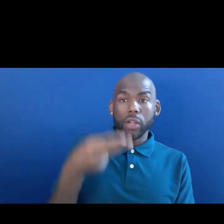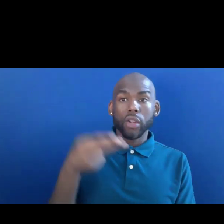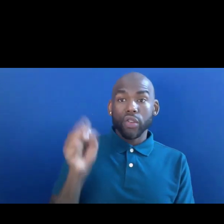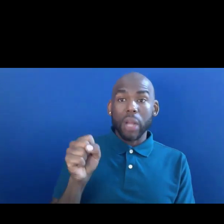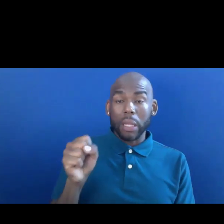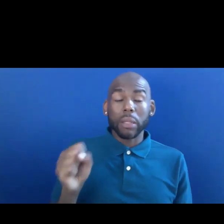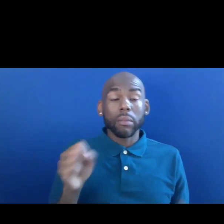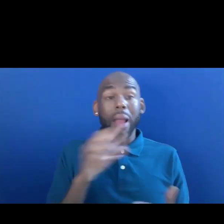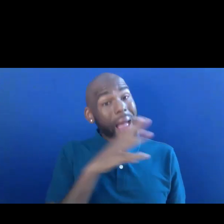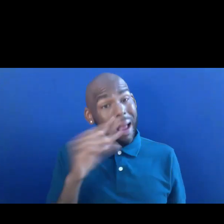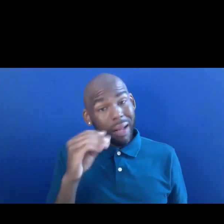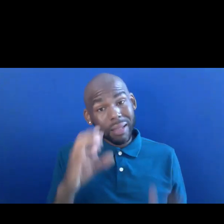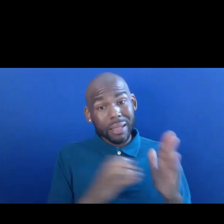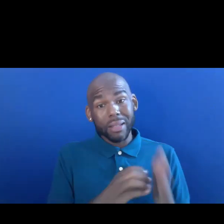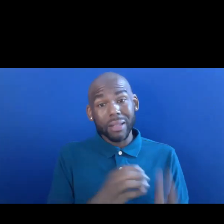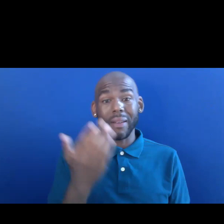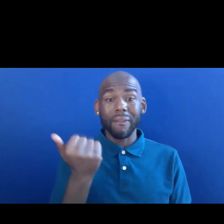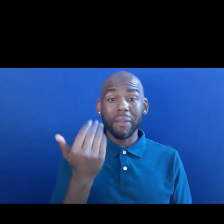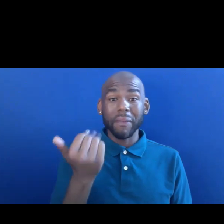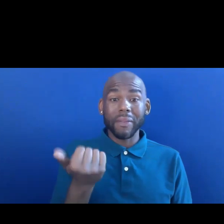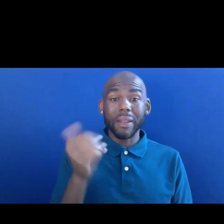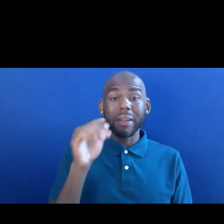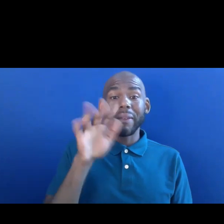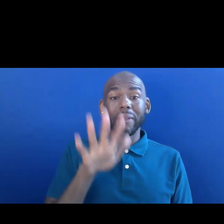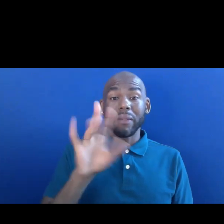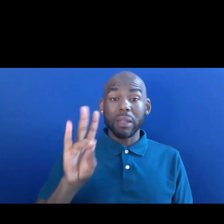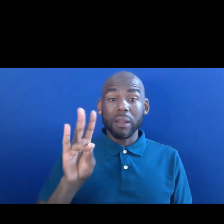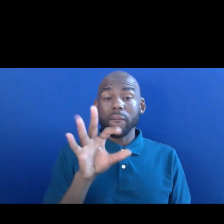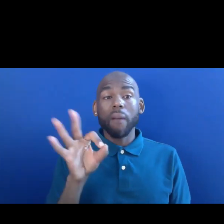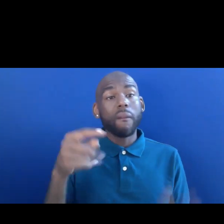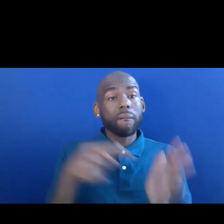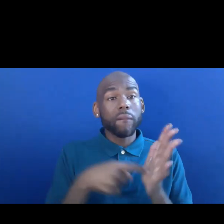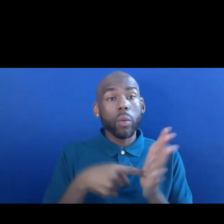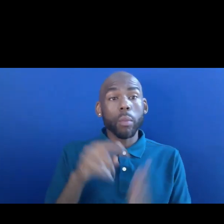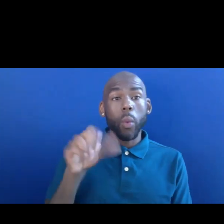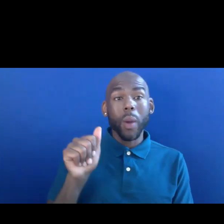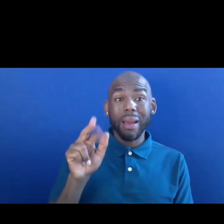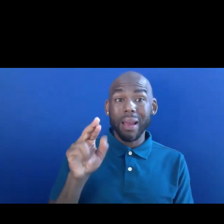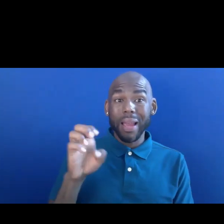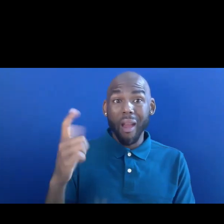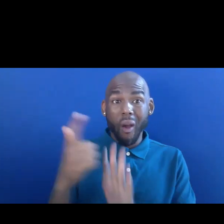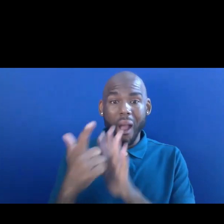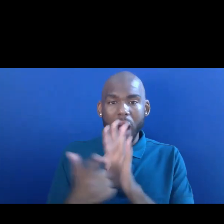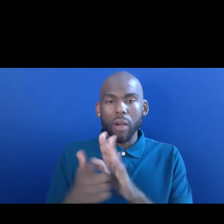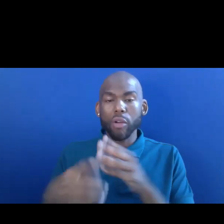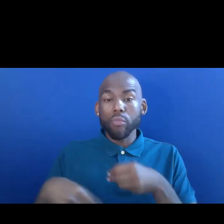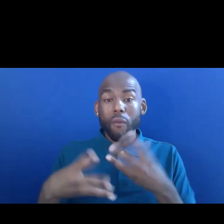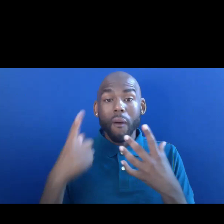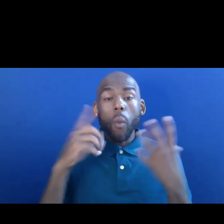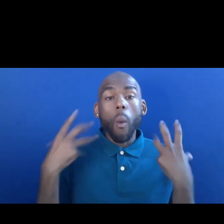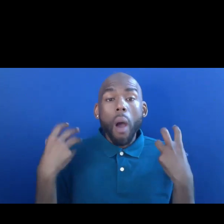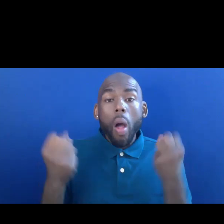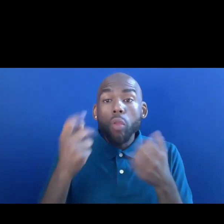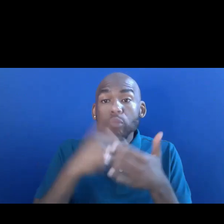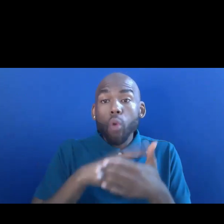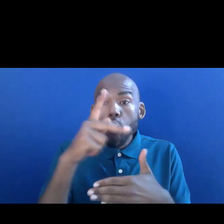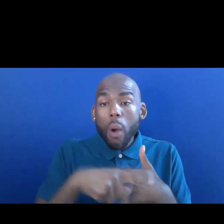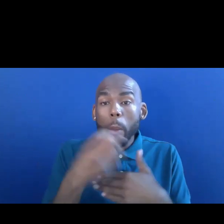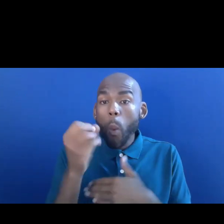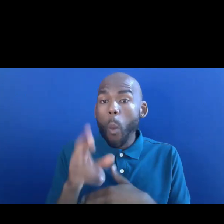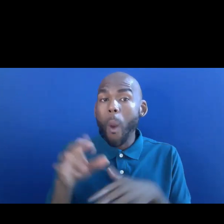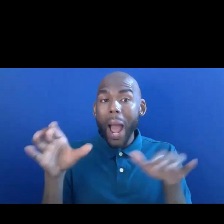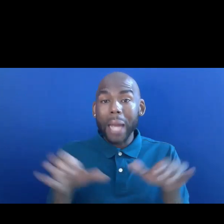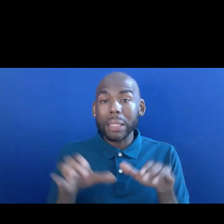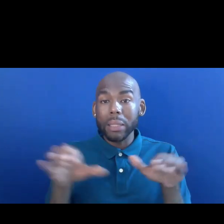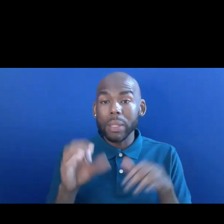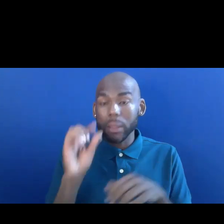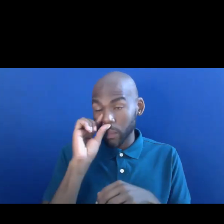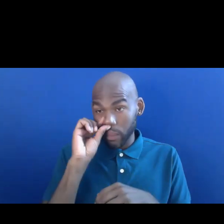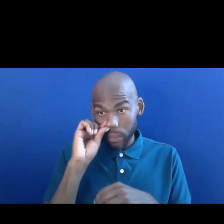SECTION 1557 OF THE AFFORDABLE CARE ACT IS HEALTH PROGRAMS AND ACTIVITIES AND OUR OFFICE